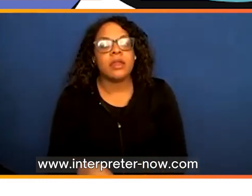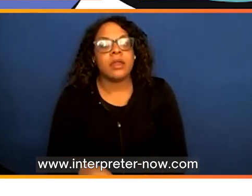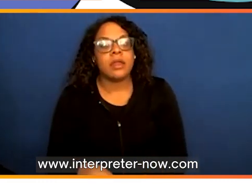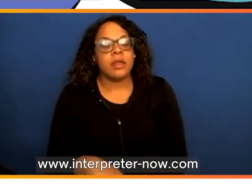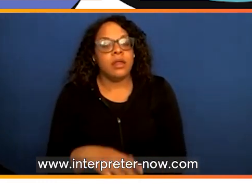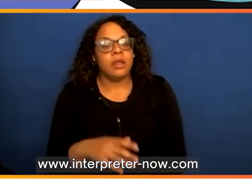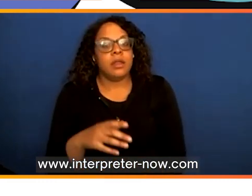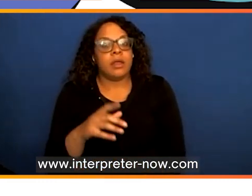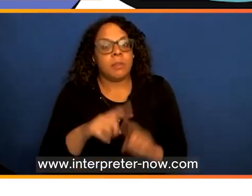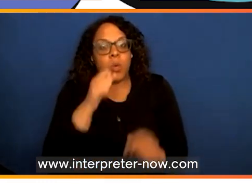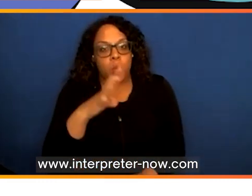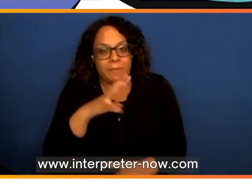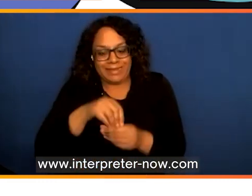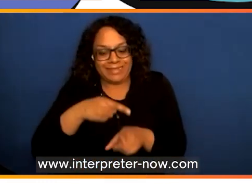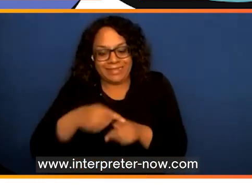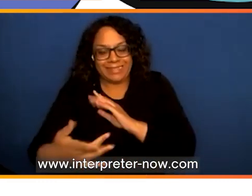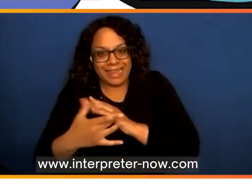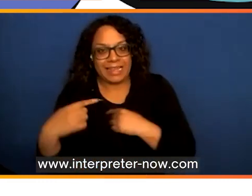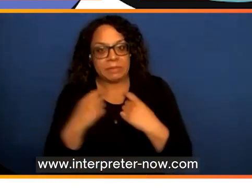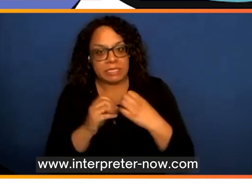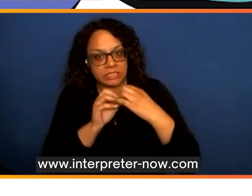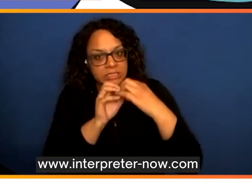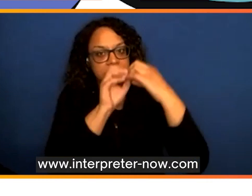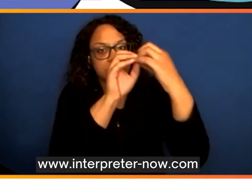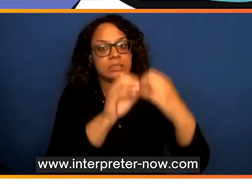But the fact of the matter is, is Women in Tech have had an uphill battle for a long